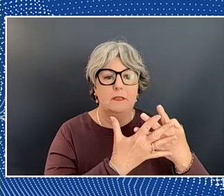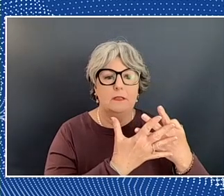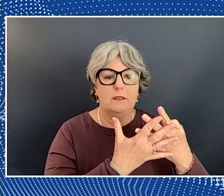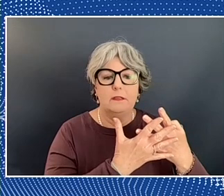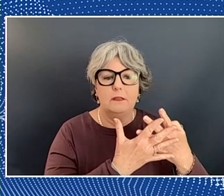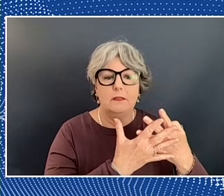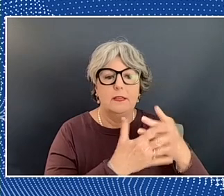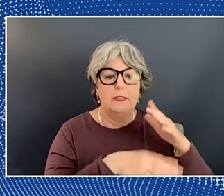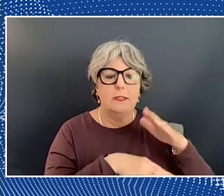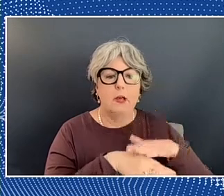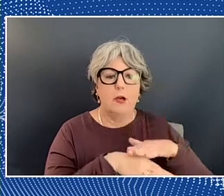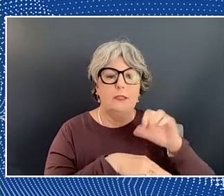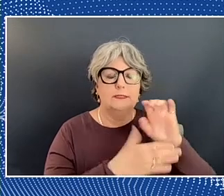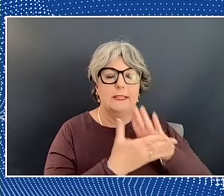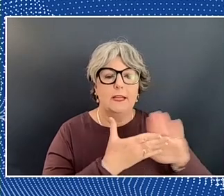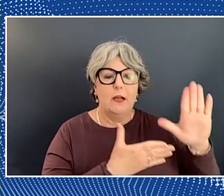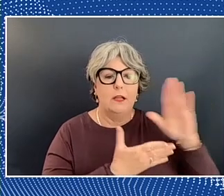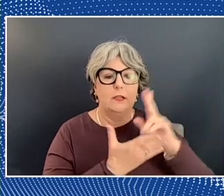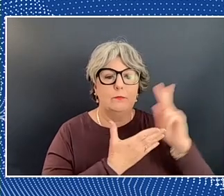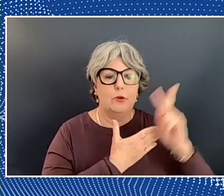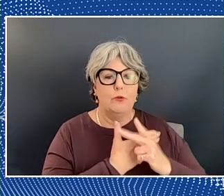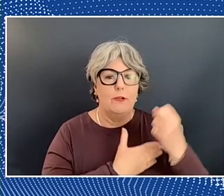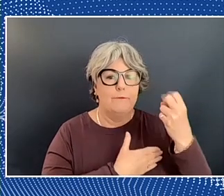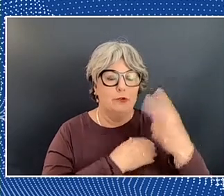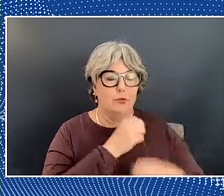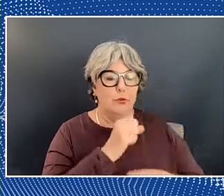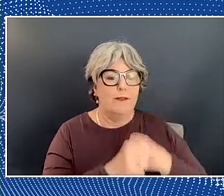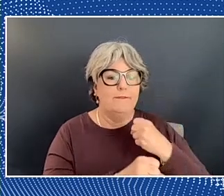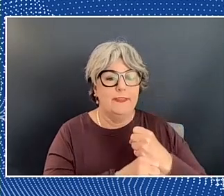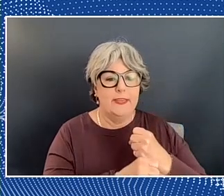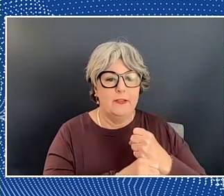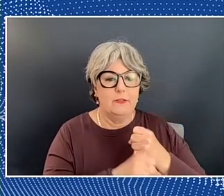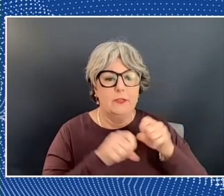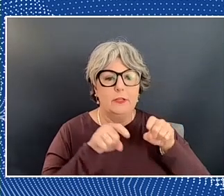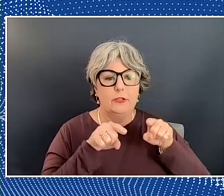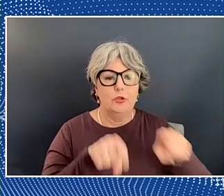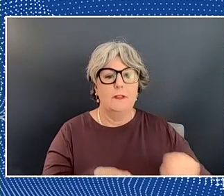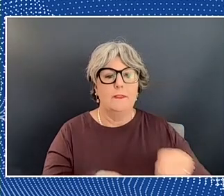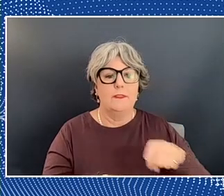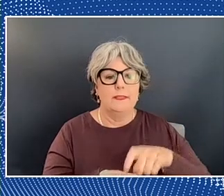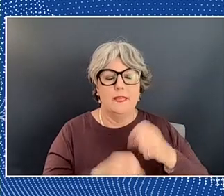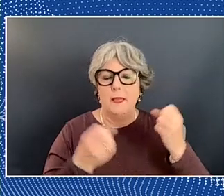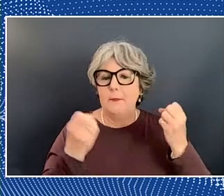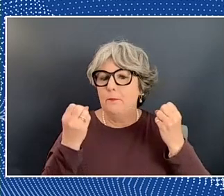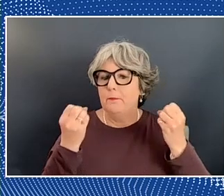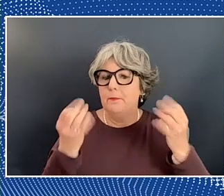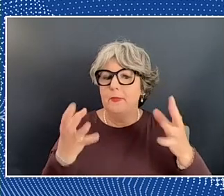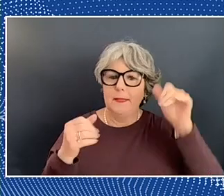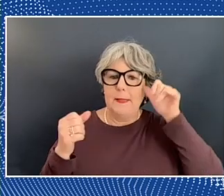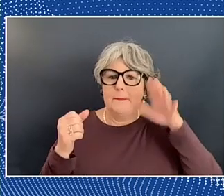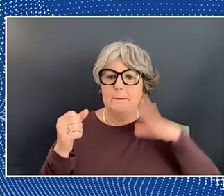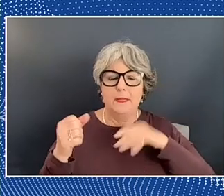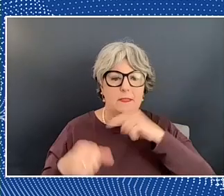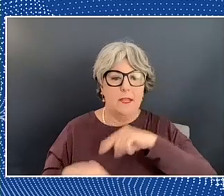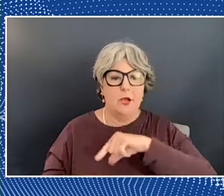college program for over 12 years. During this time, I saw many men disqualified from receiving Pell and state